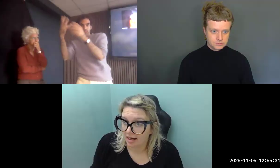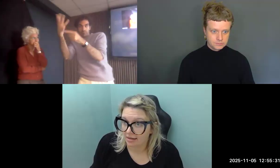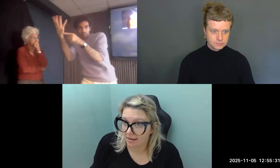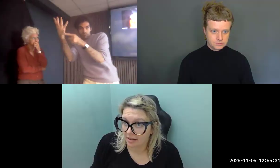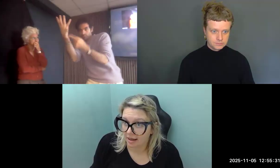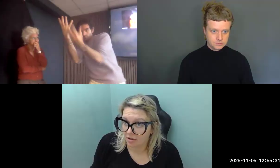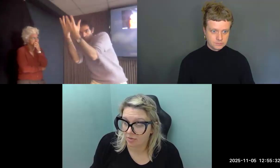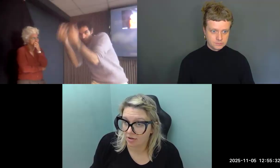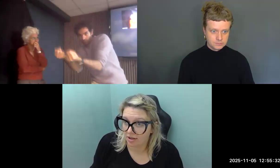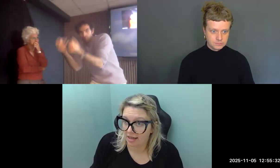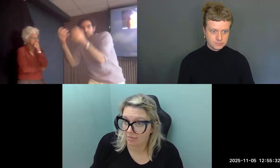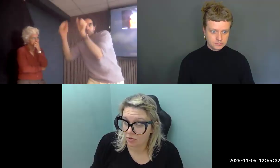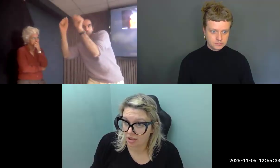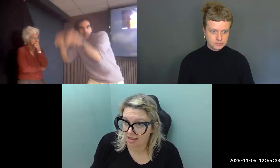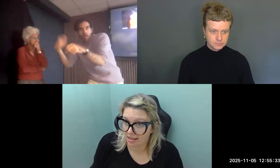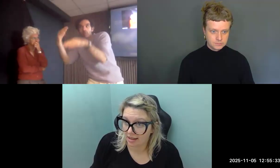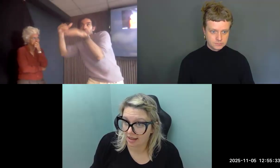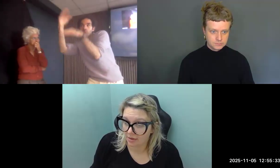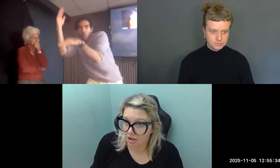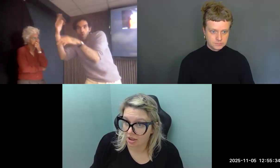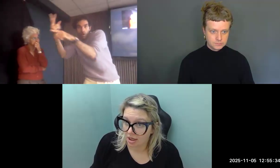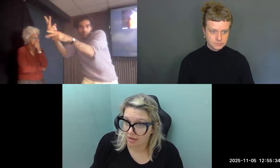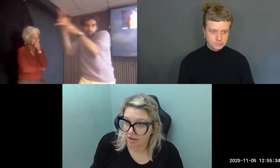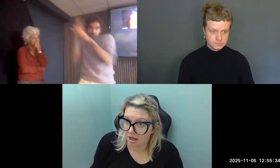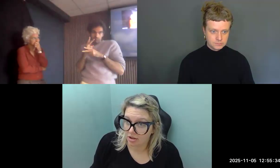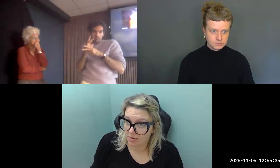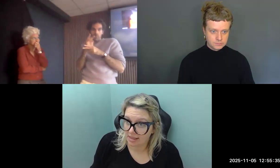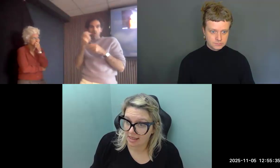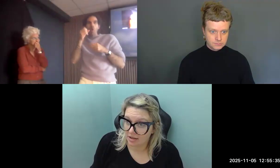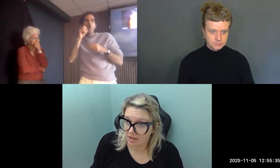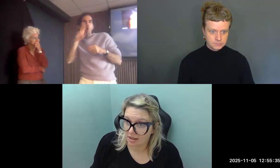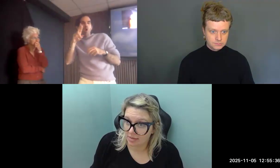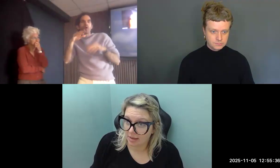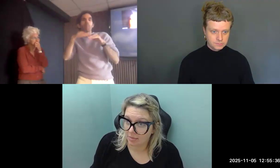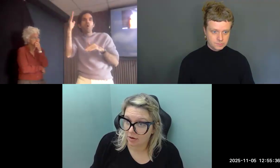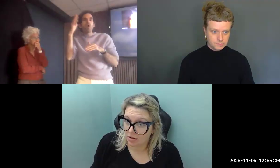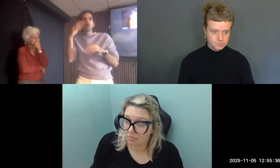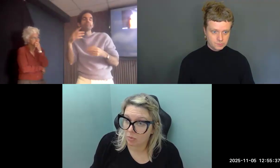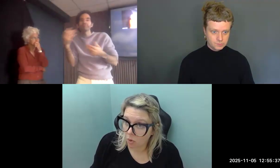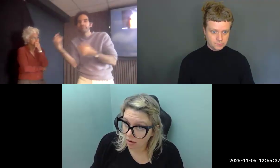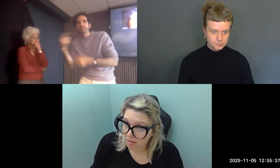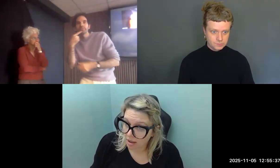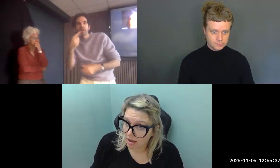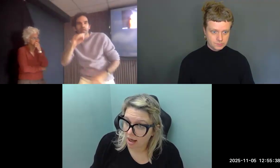And I'm just wondering, in Portuguese sign language, do we see those signs being borrowed more